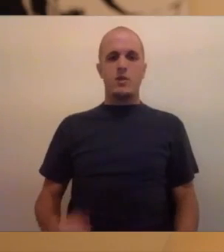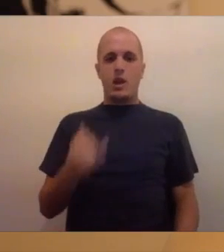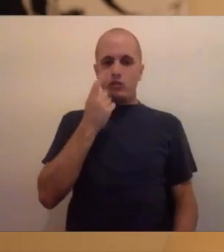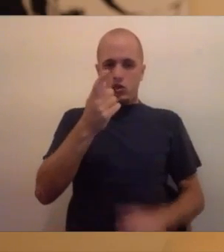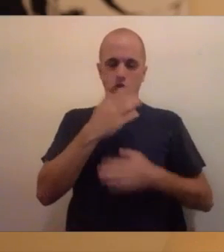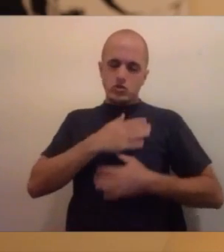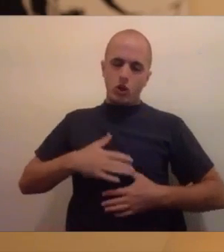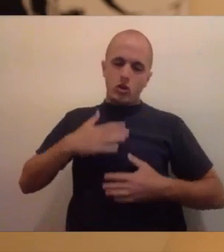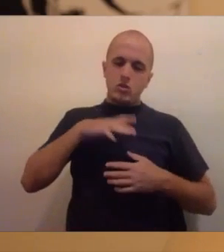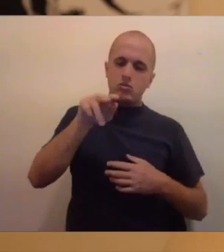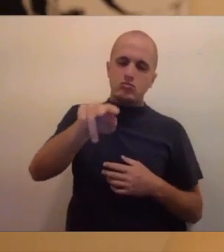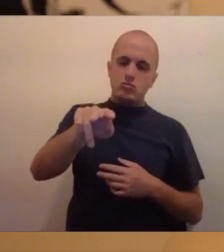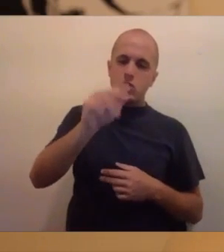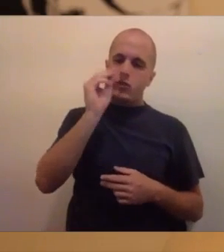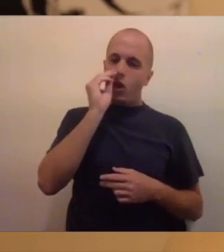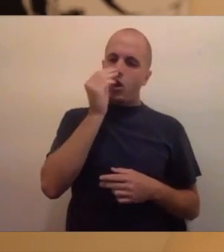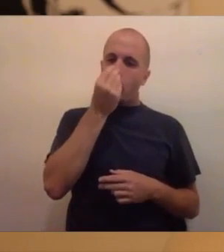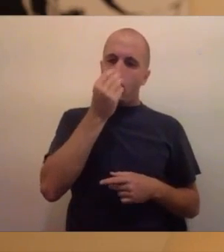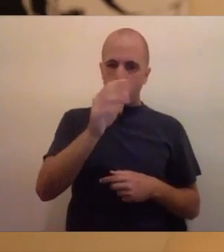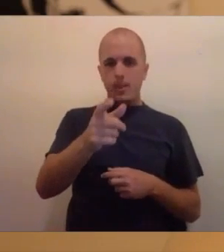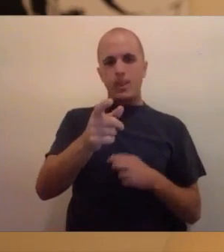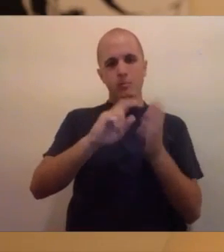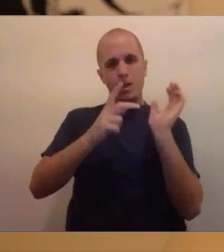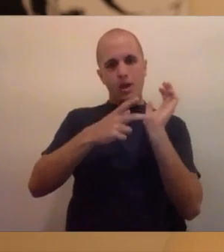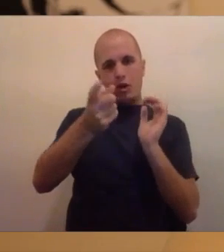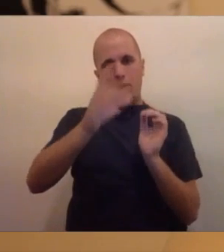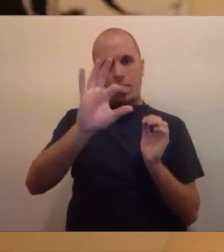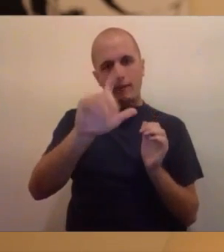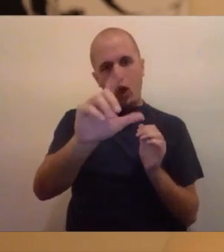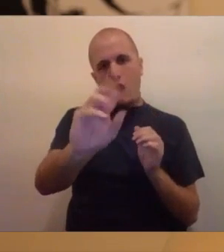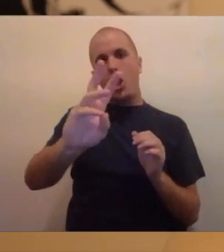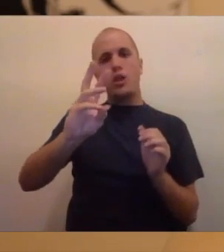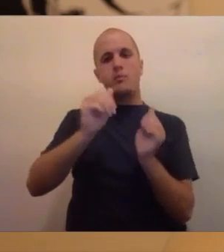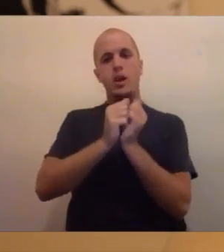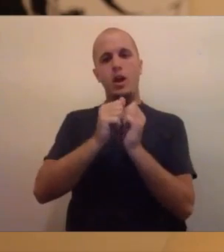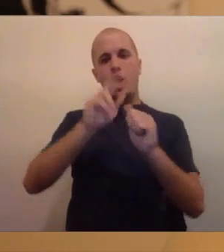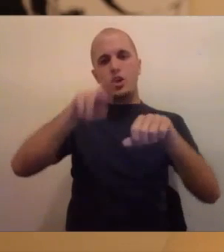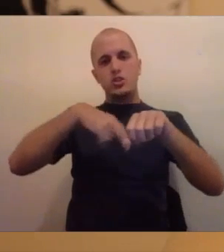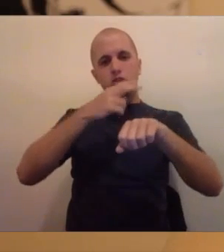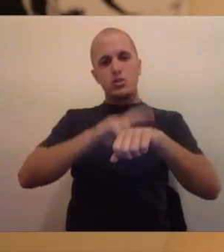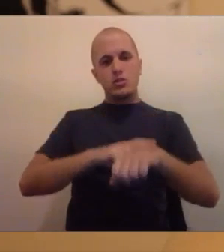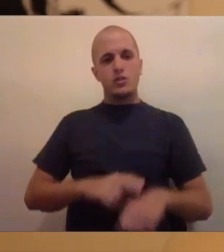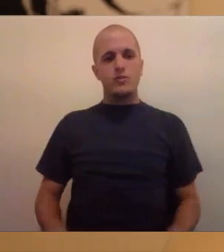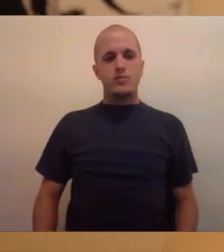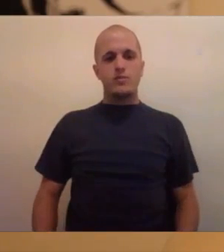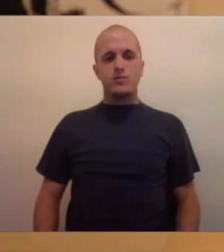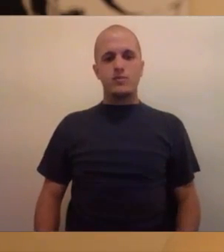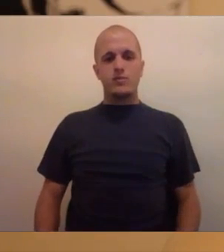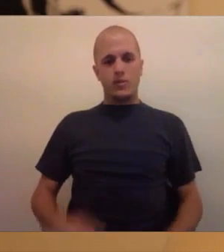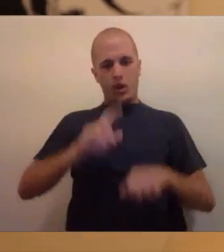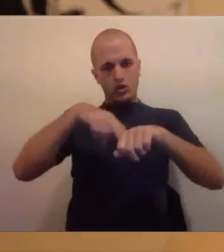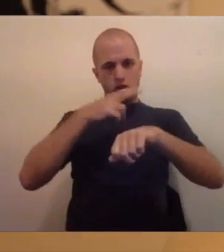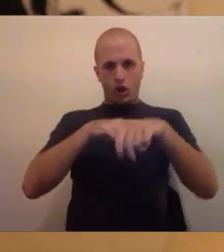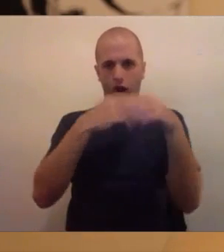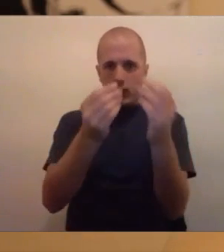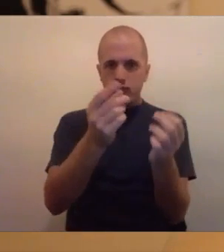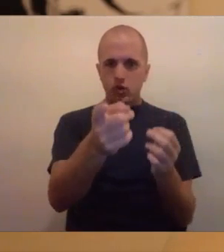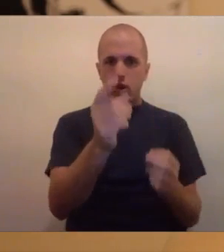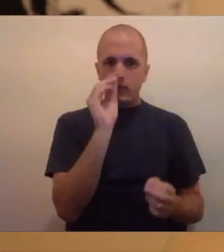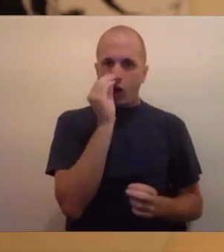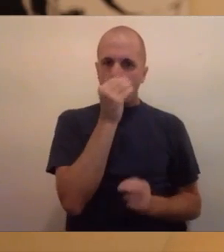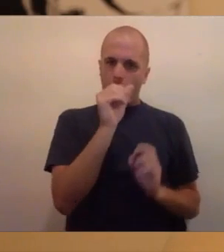You can enjoy looking at the flowers, it means you are flowing with nature.